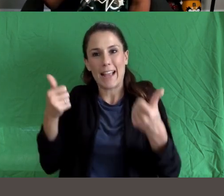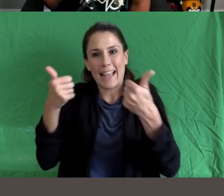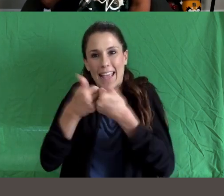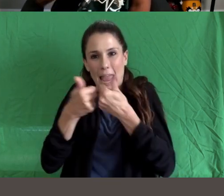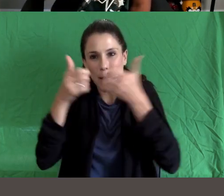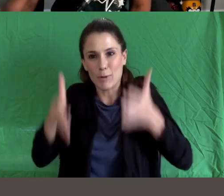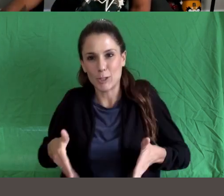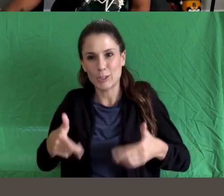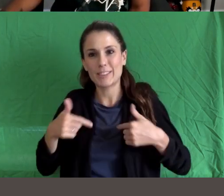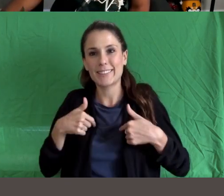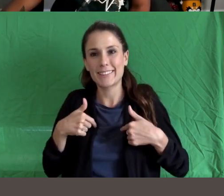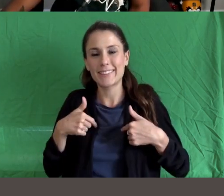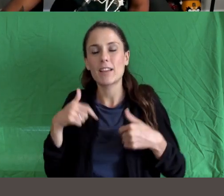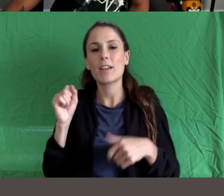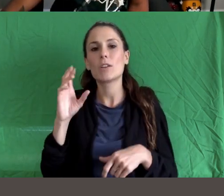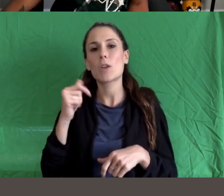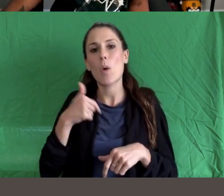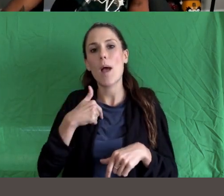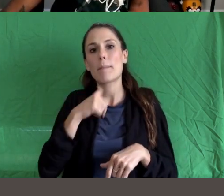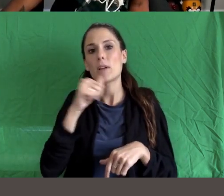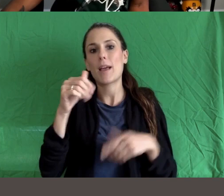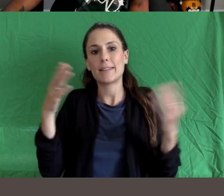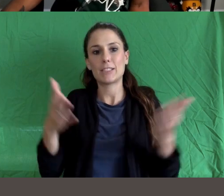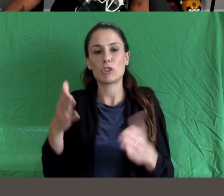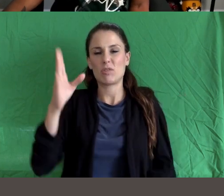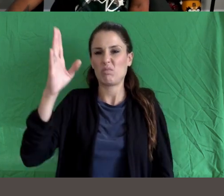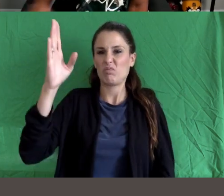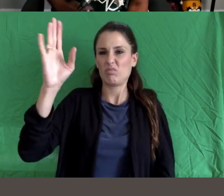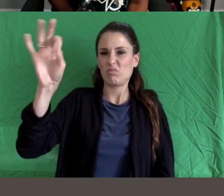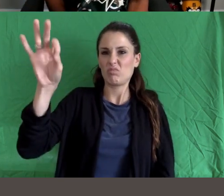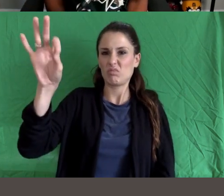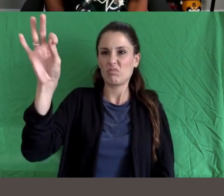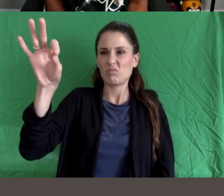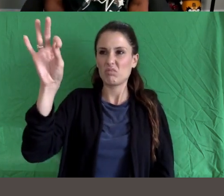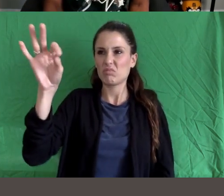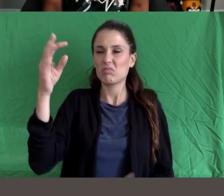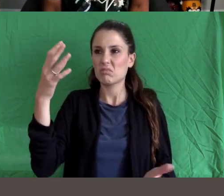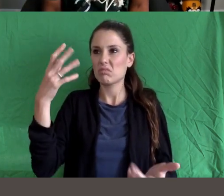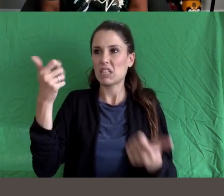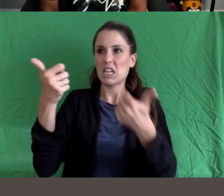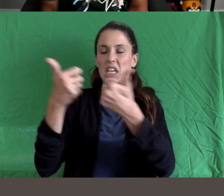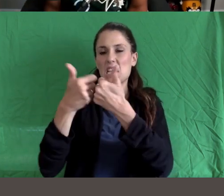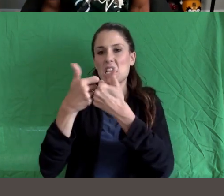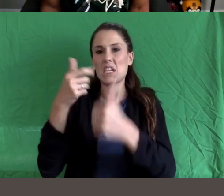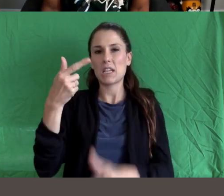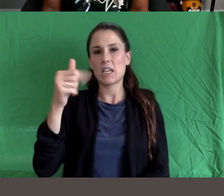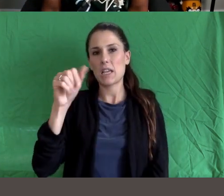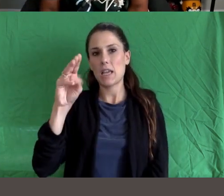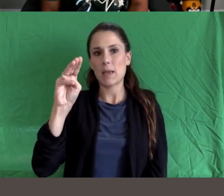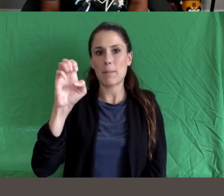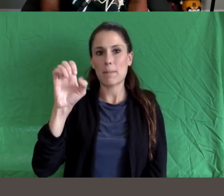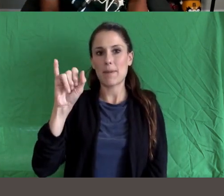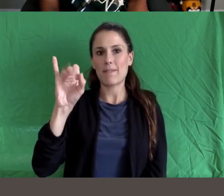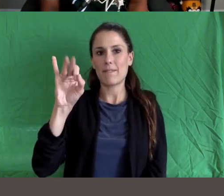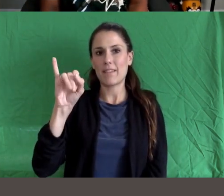And while I'm not here to preach the gospel of gamification in all applications,